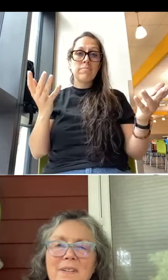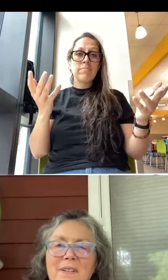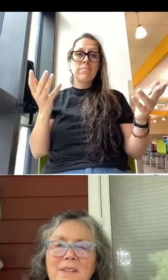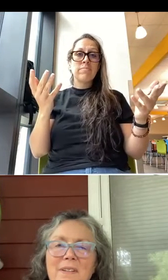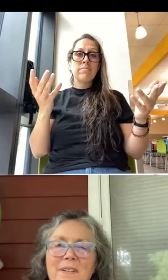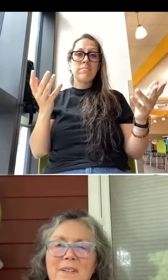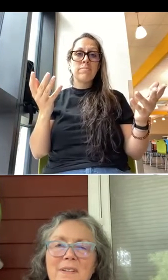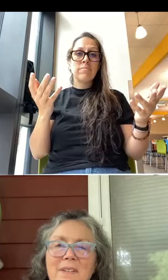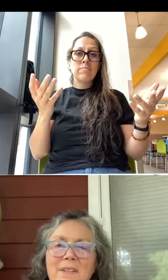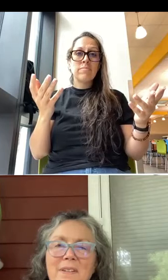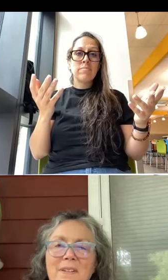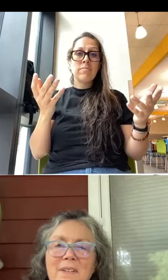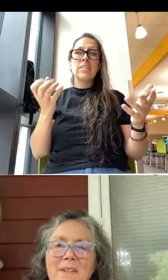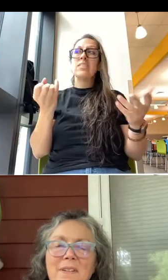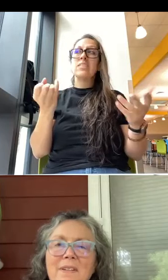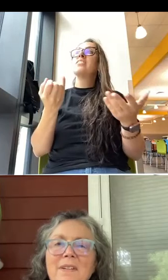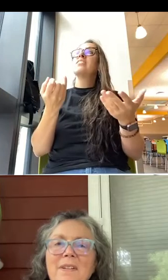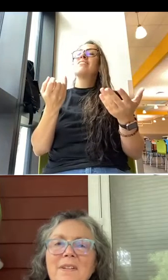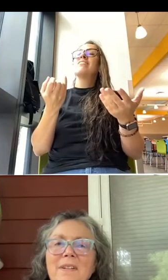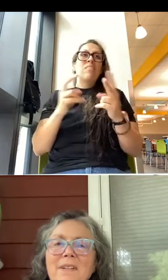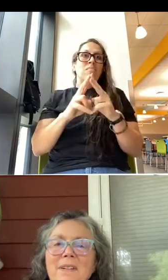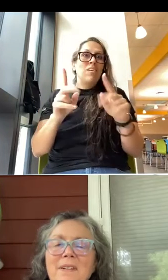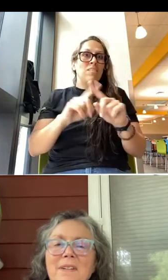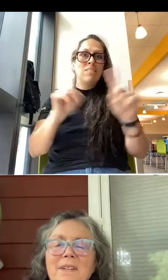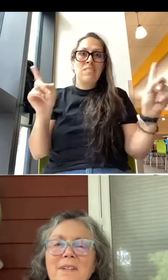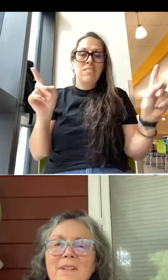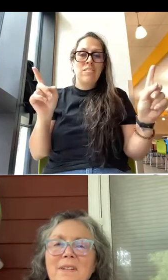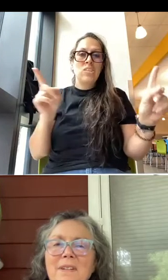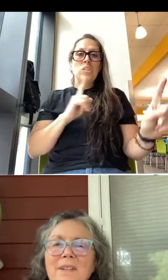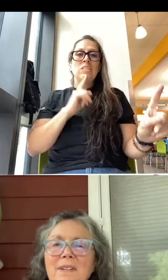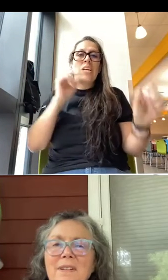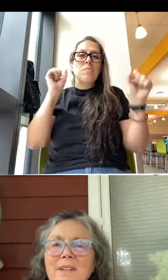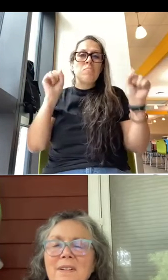so very different and it's impossible, and to trust each other, you know,